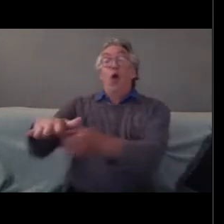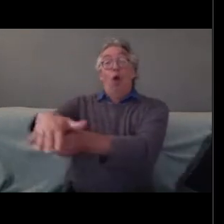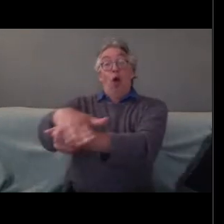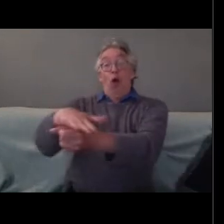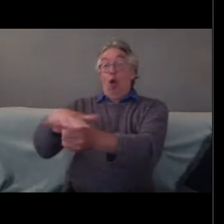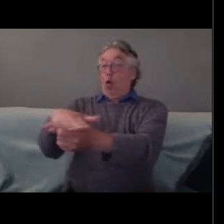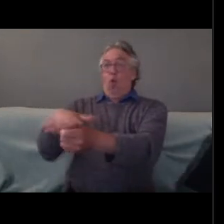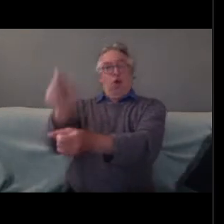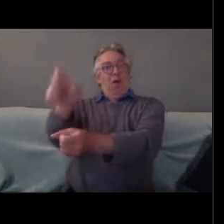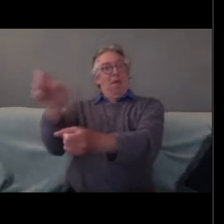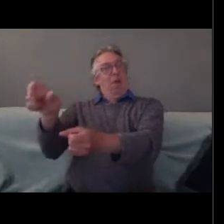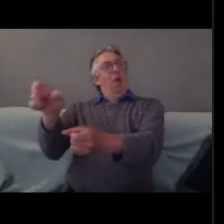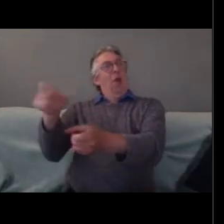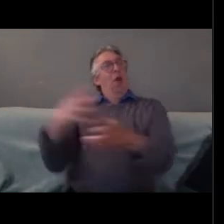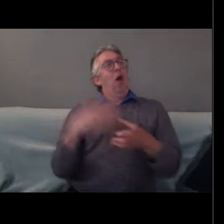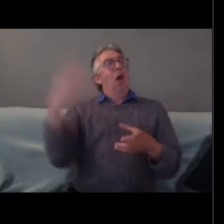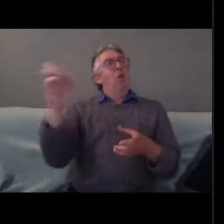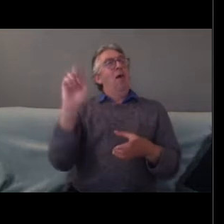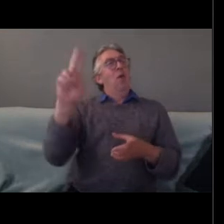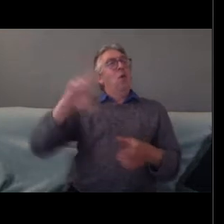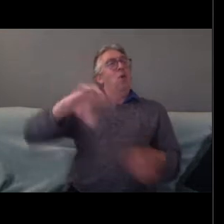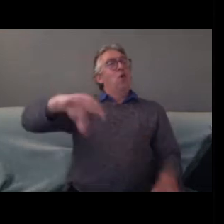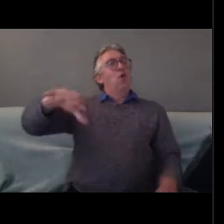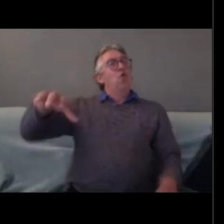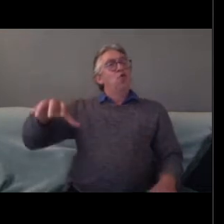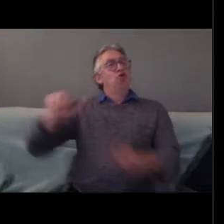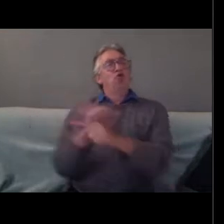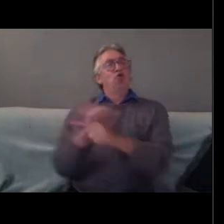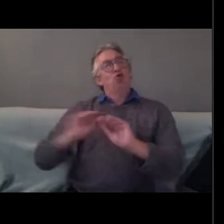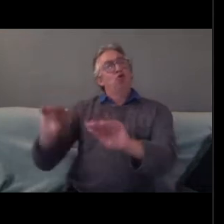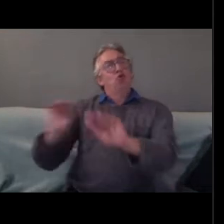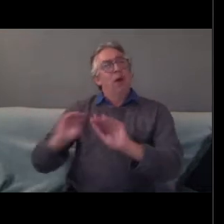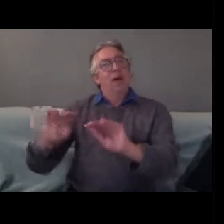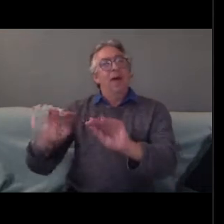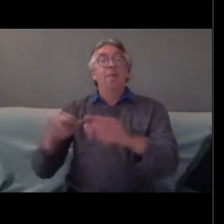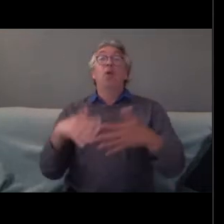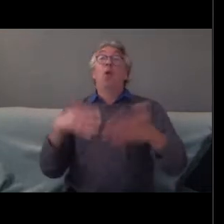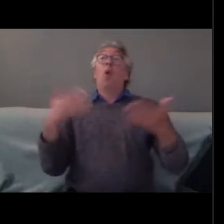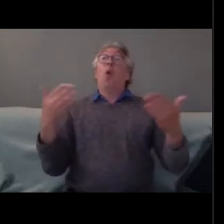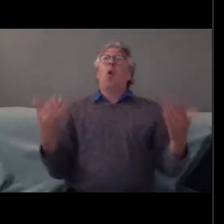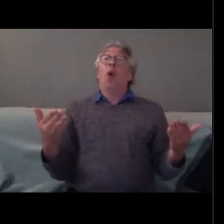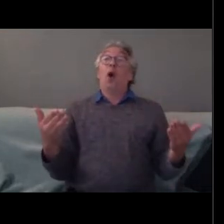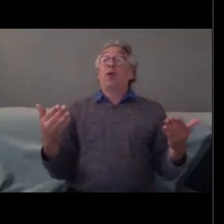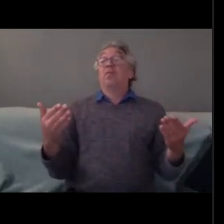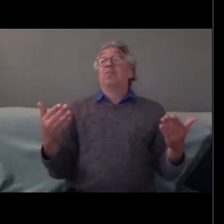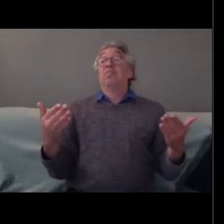in the host country or mentorship or other lasting activities.